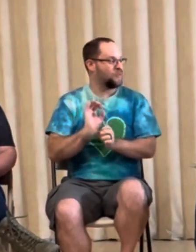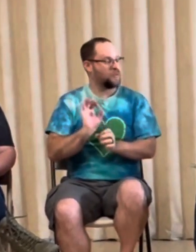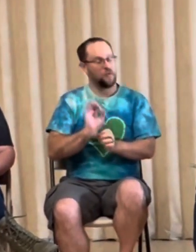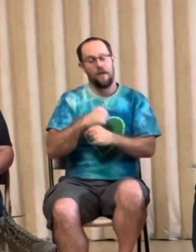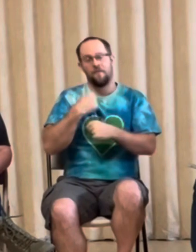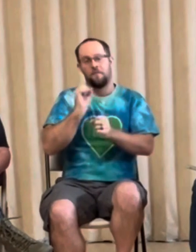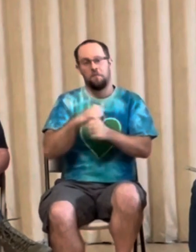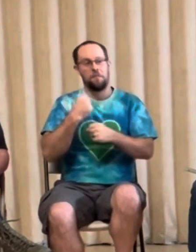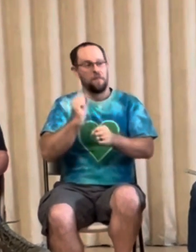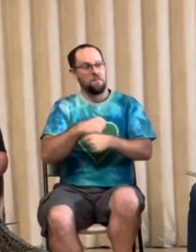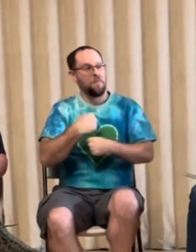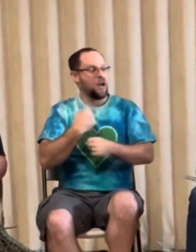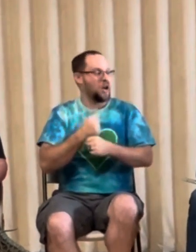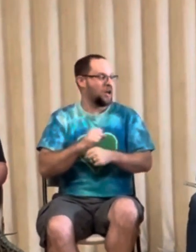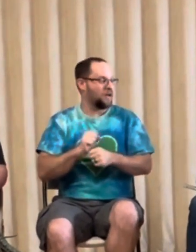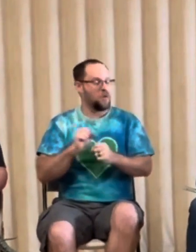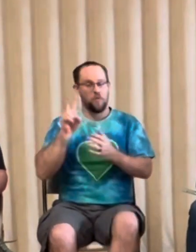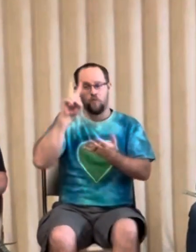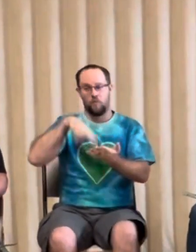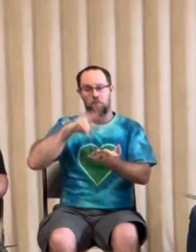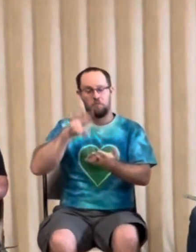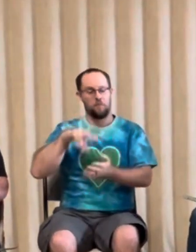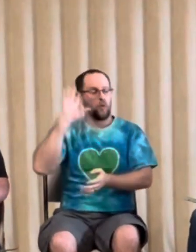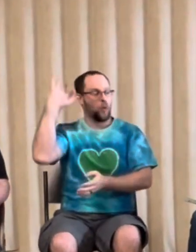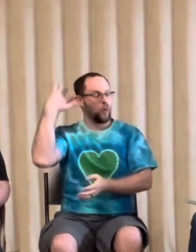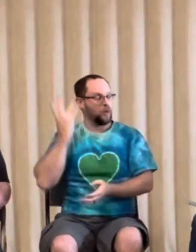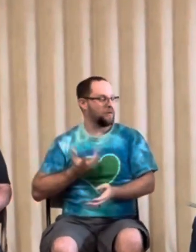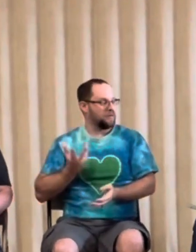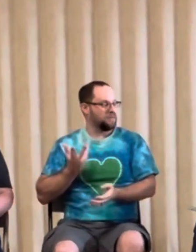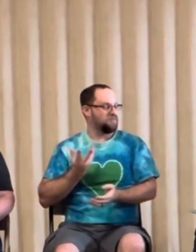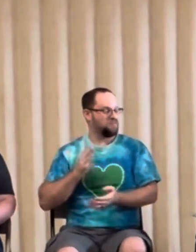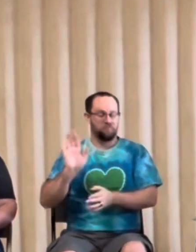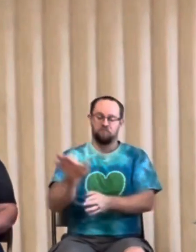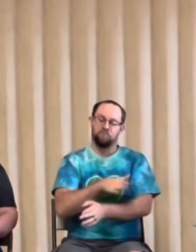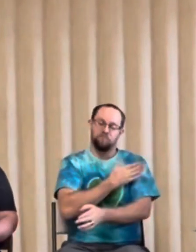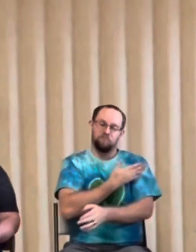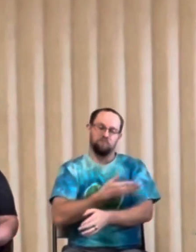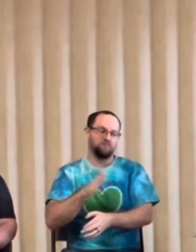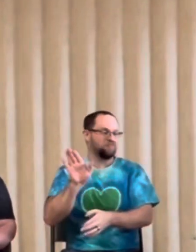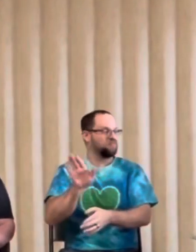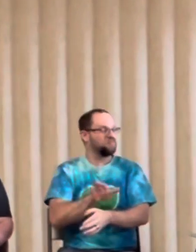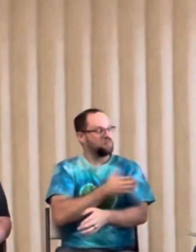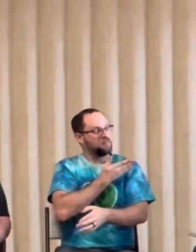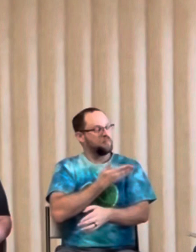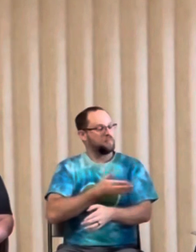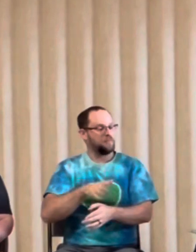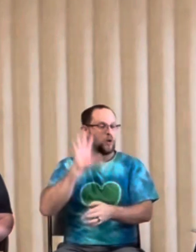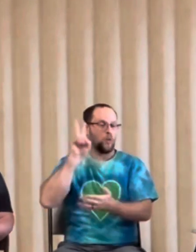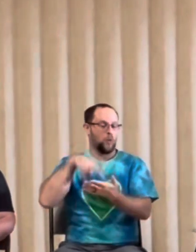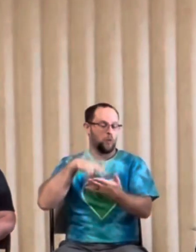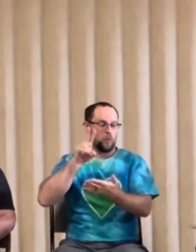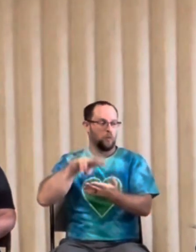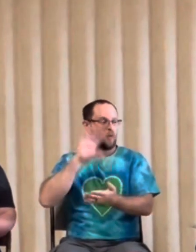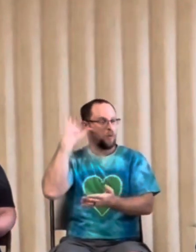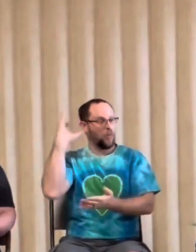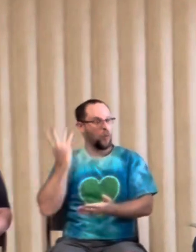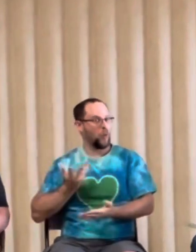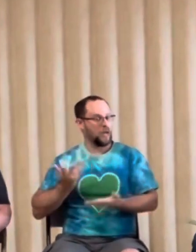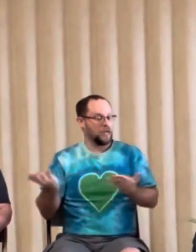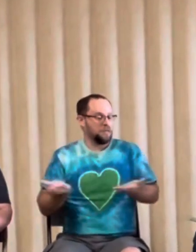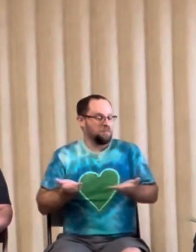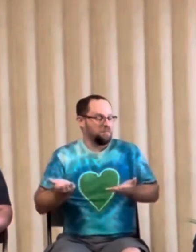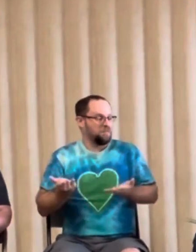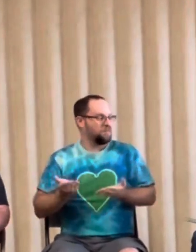There's crafts to be making at Reading Time with the Queens! There's songs to be singing at Reading Time with the Queens!